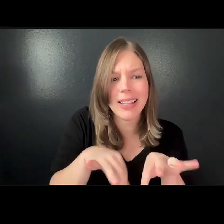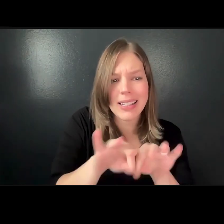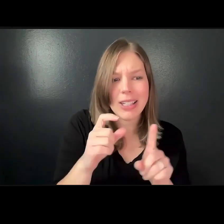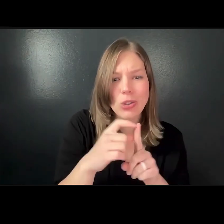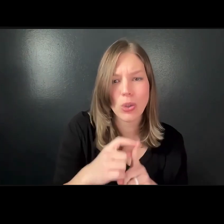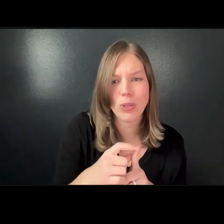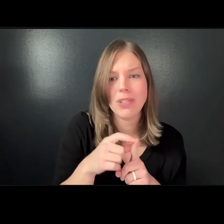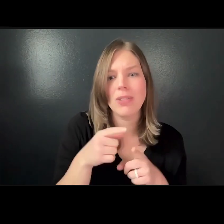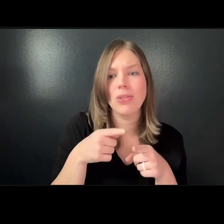shared during the class lecture.